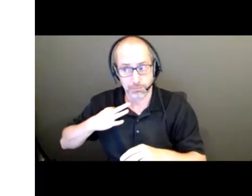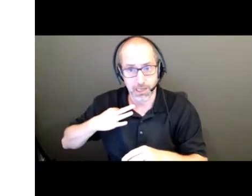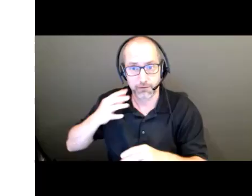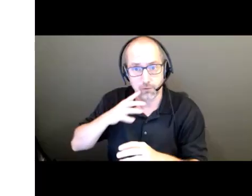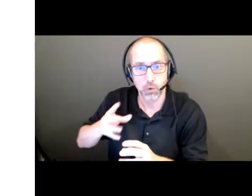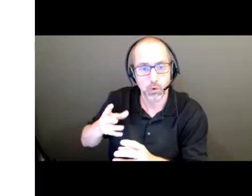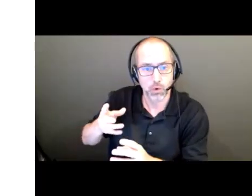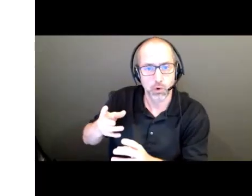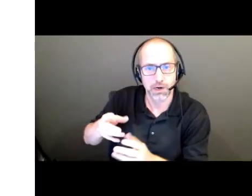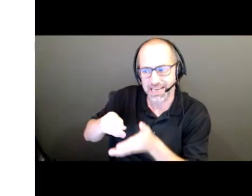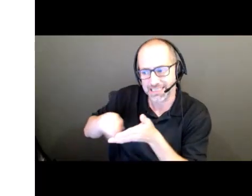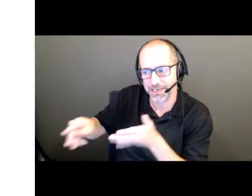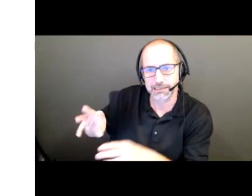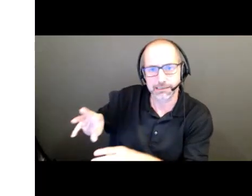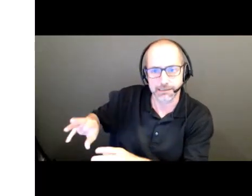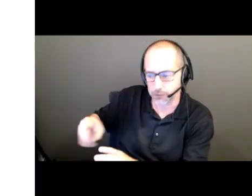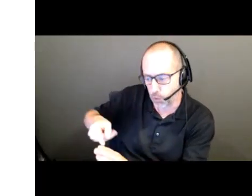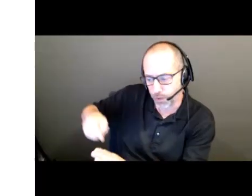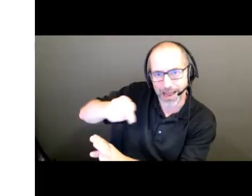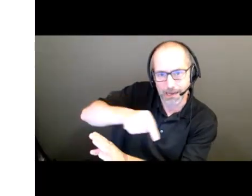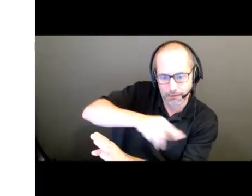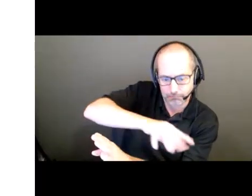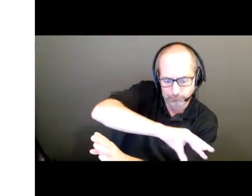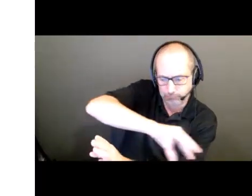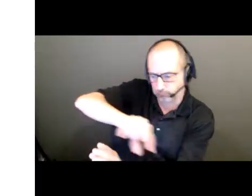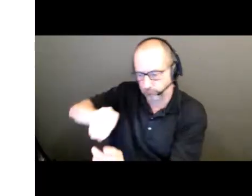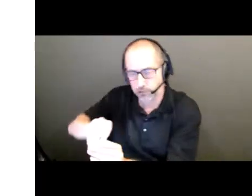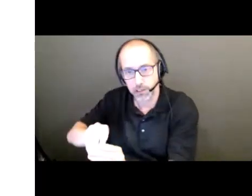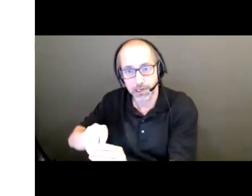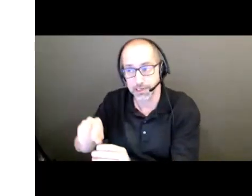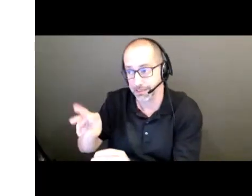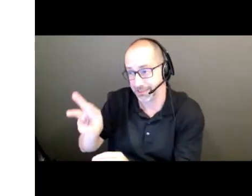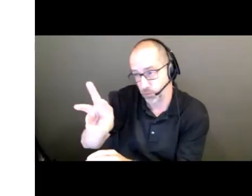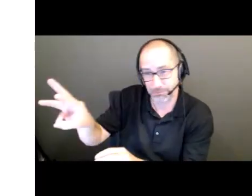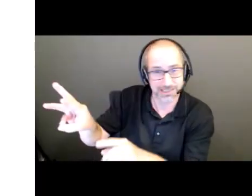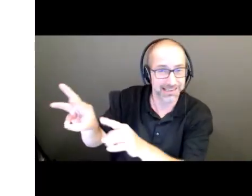As the portal was inaccessible recently, we will accept retroactive expenses